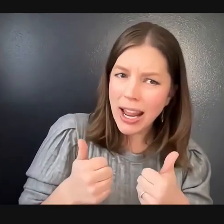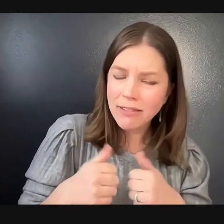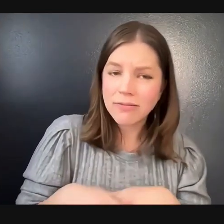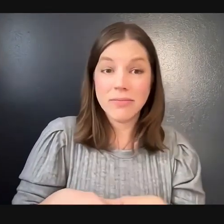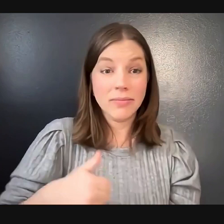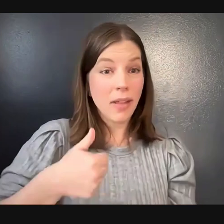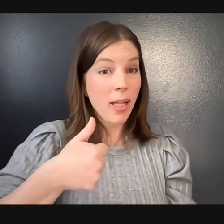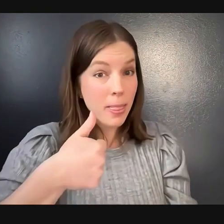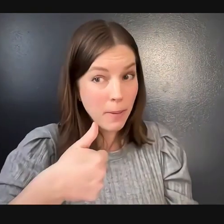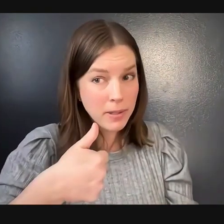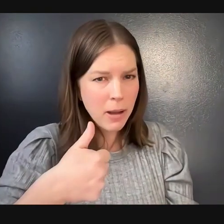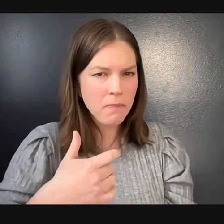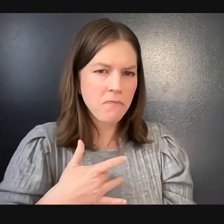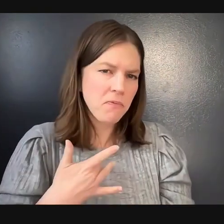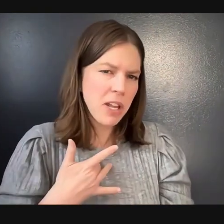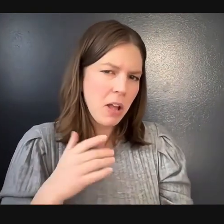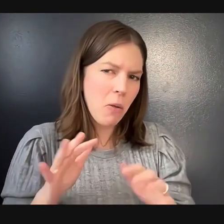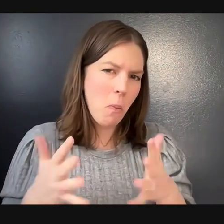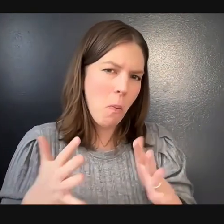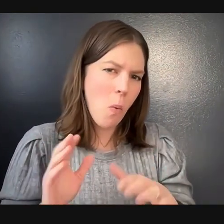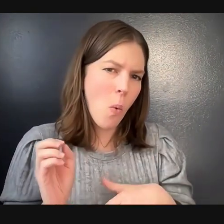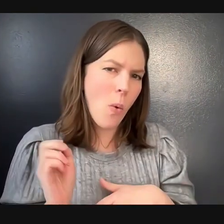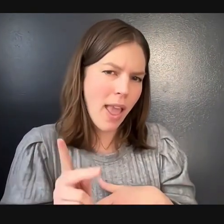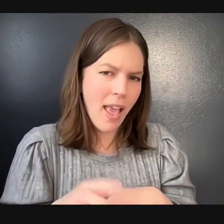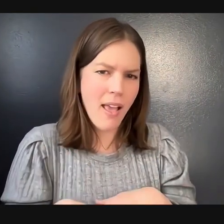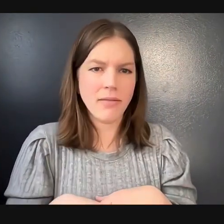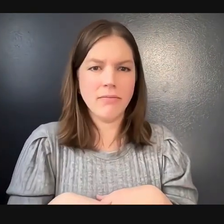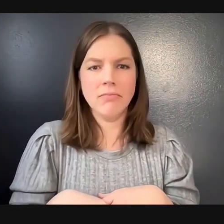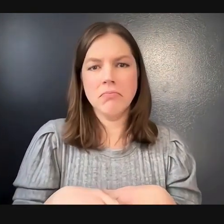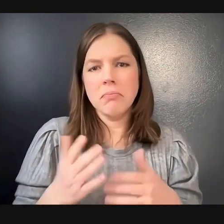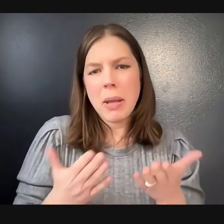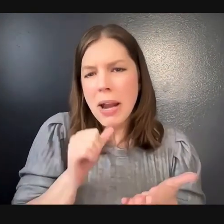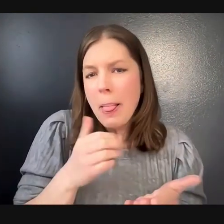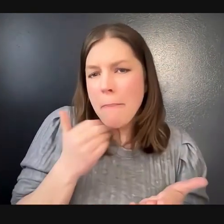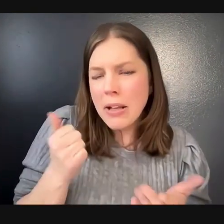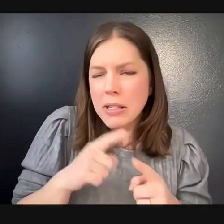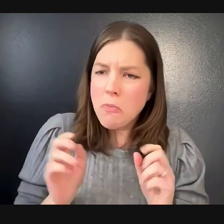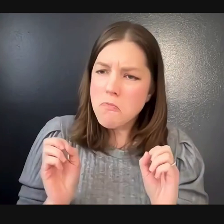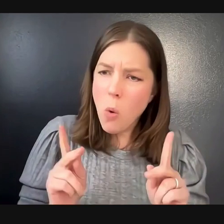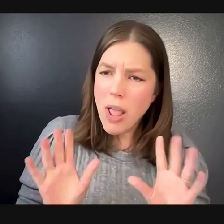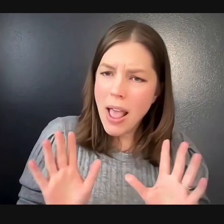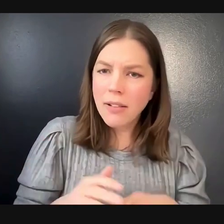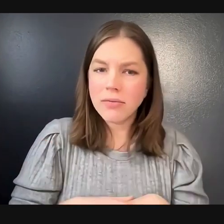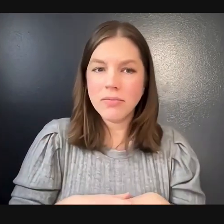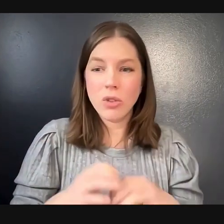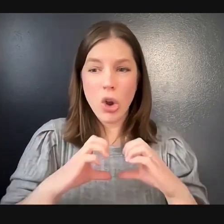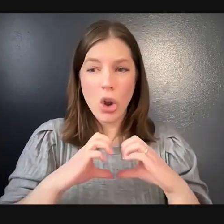A thumbs up means you're feeling OK about it. It may not be the best, smoothest experience. But overall, it's all right.